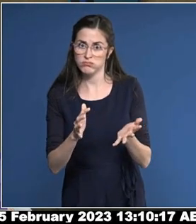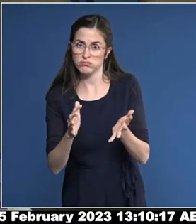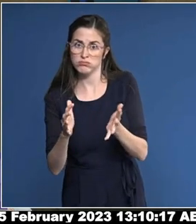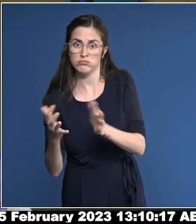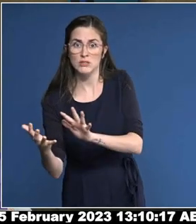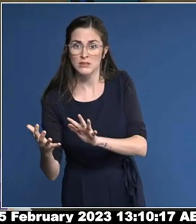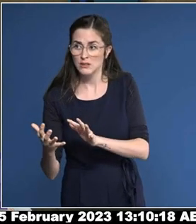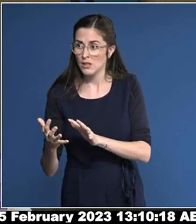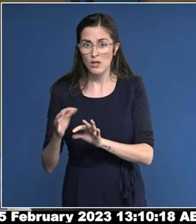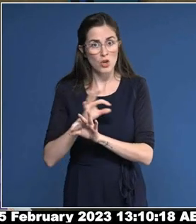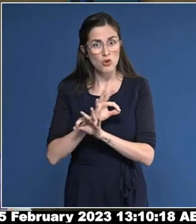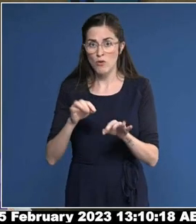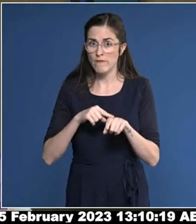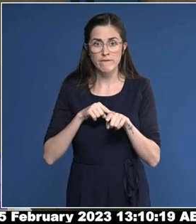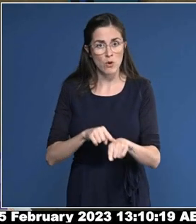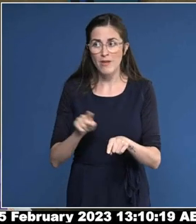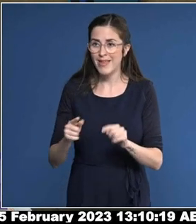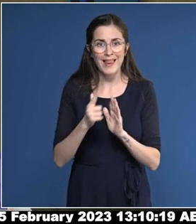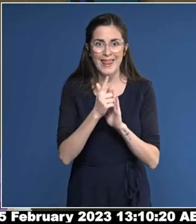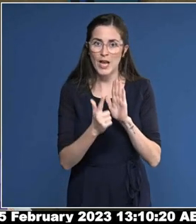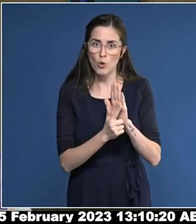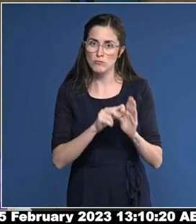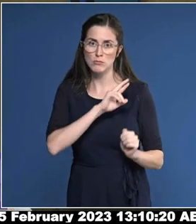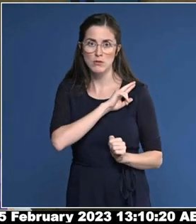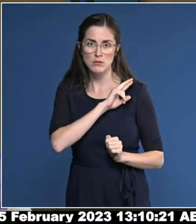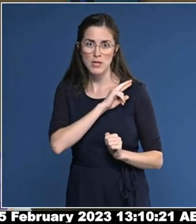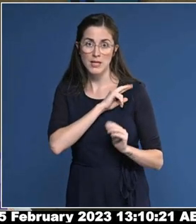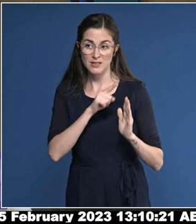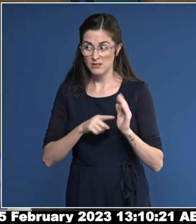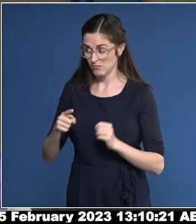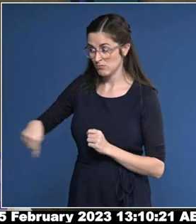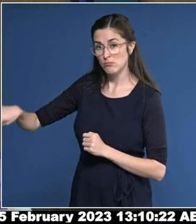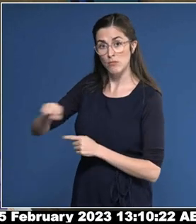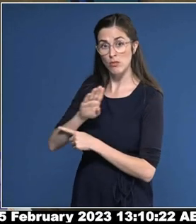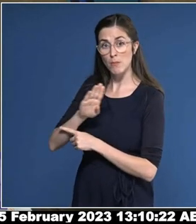its legal obligations, the members of that board - not necessarily all, but many would